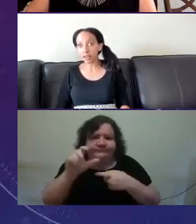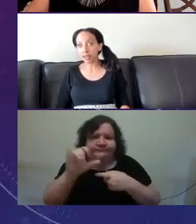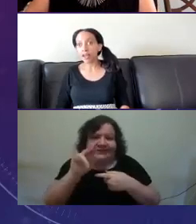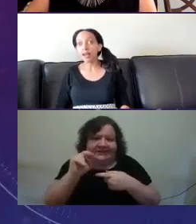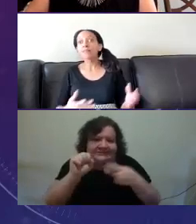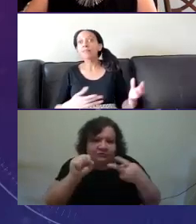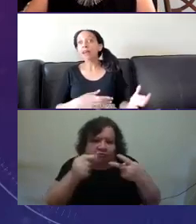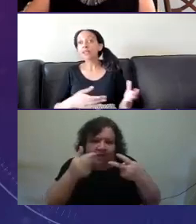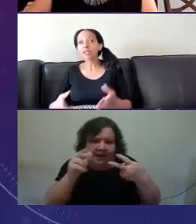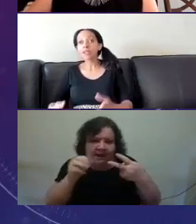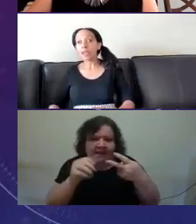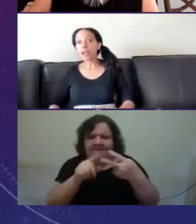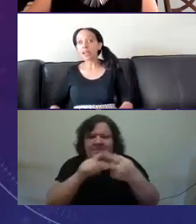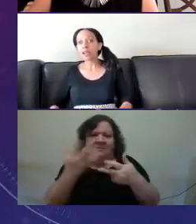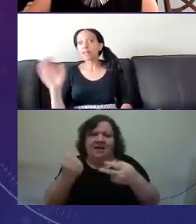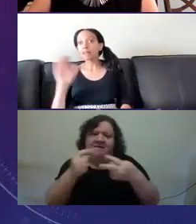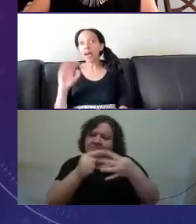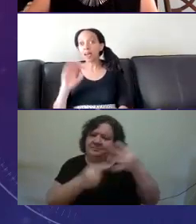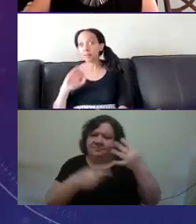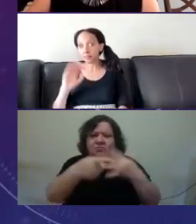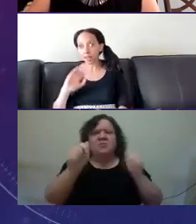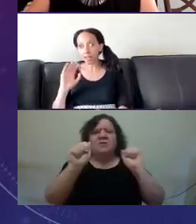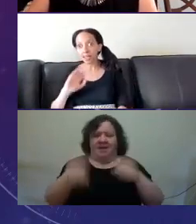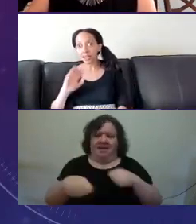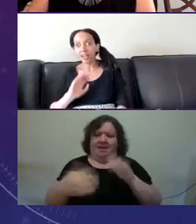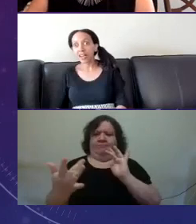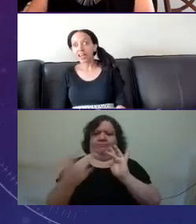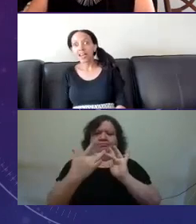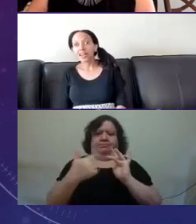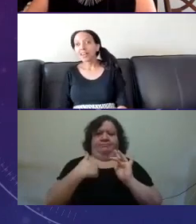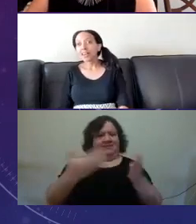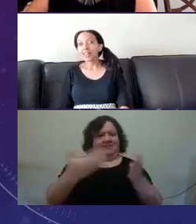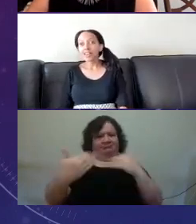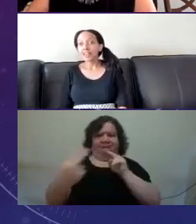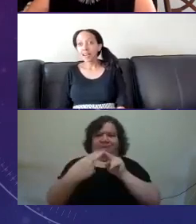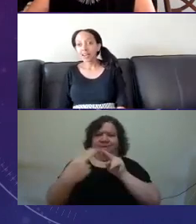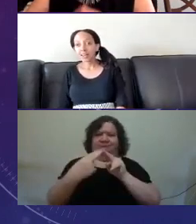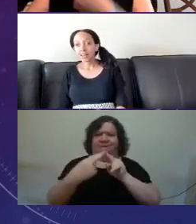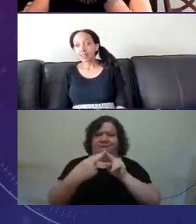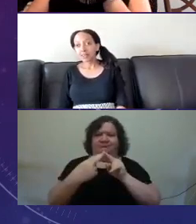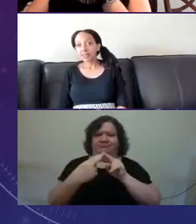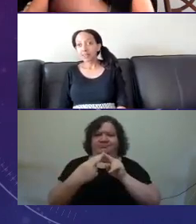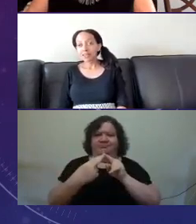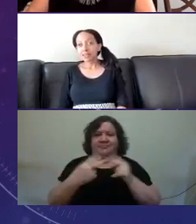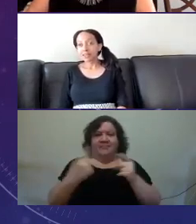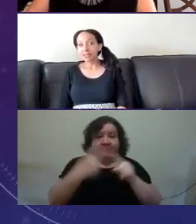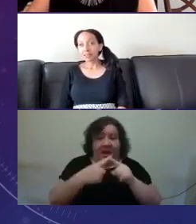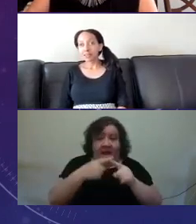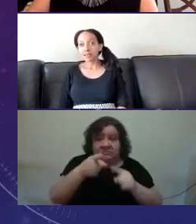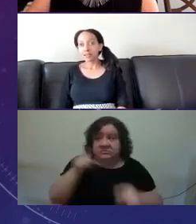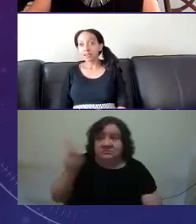about you Carrie bye everyone thank you having would you another interpreter